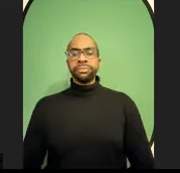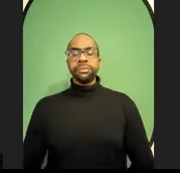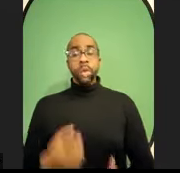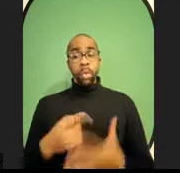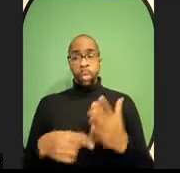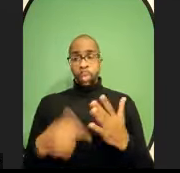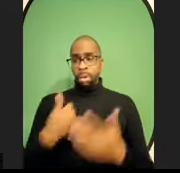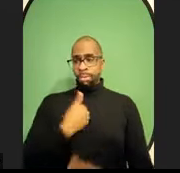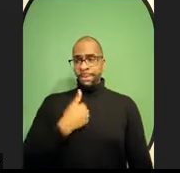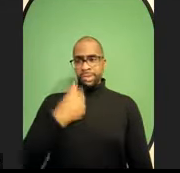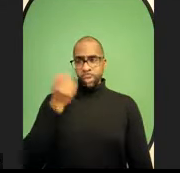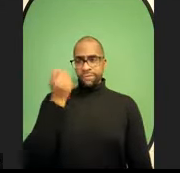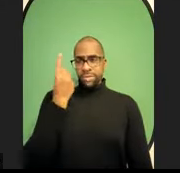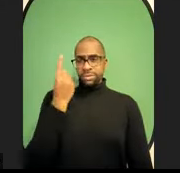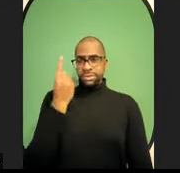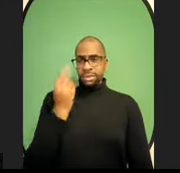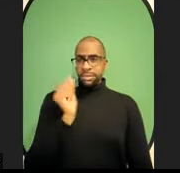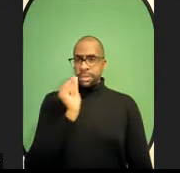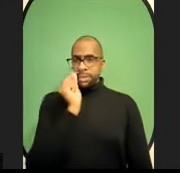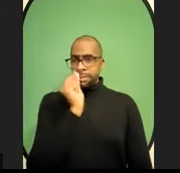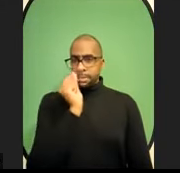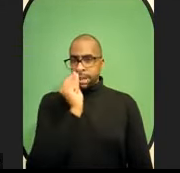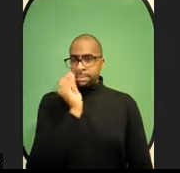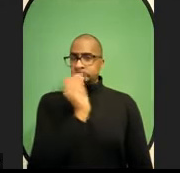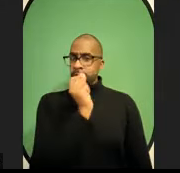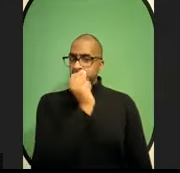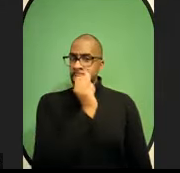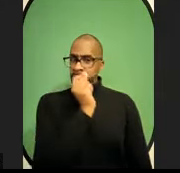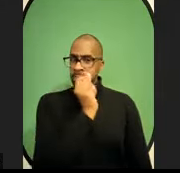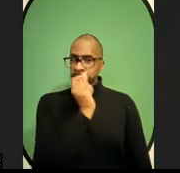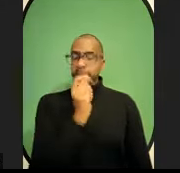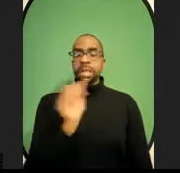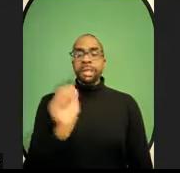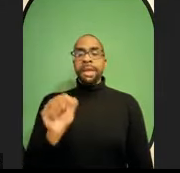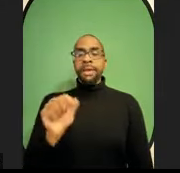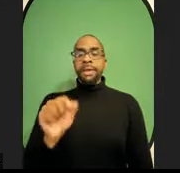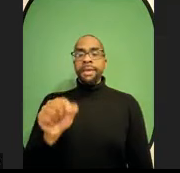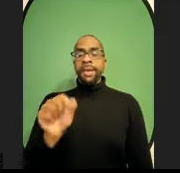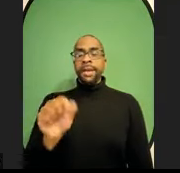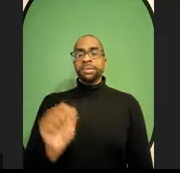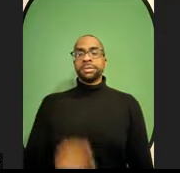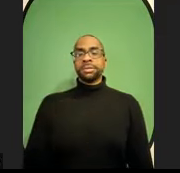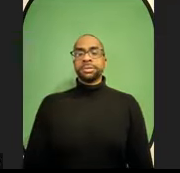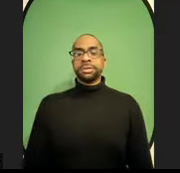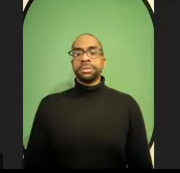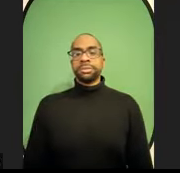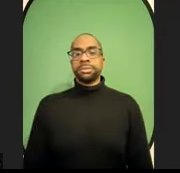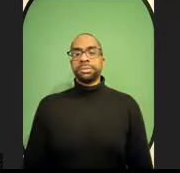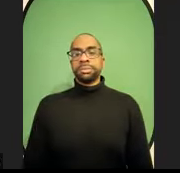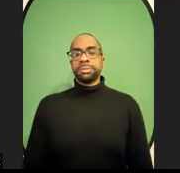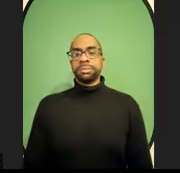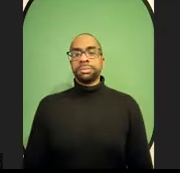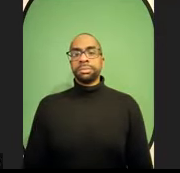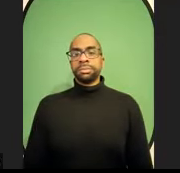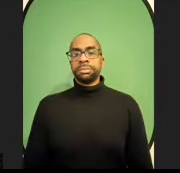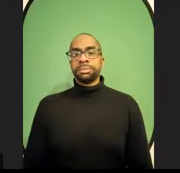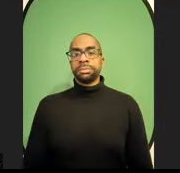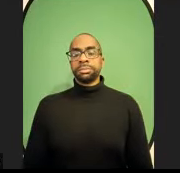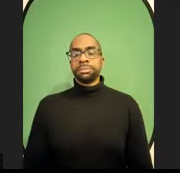short swabs. , and so on . And so what I understand is the . And so what I understand is the that actually yeah so confirmation. that was unable swap that was unable swap.